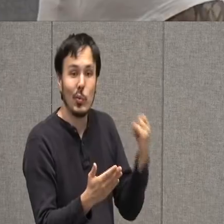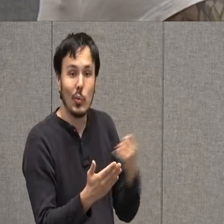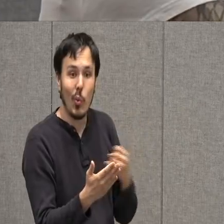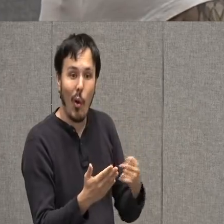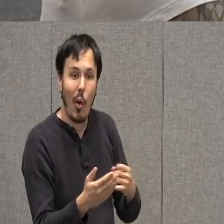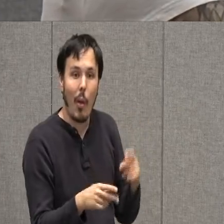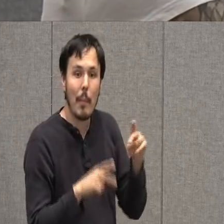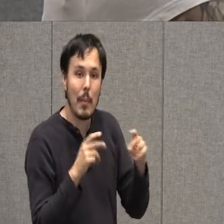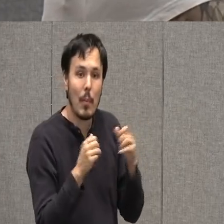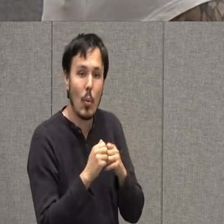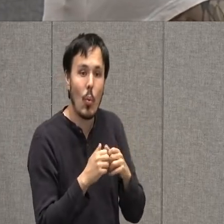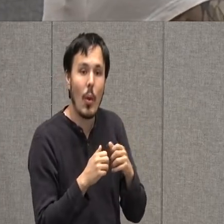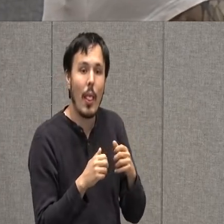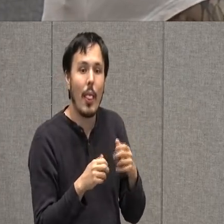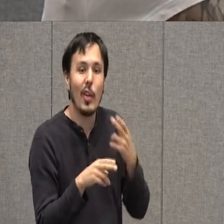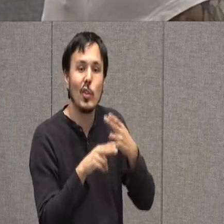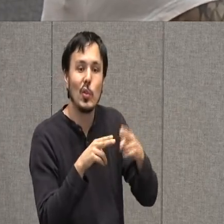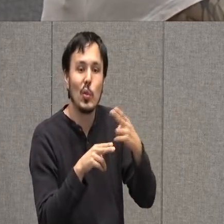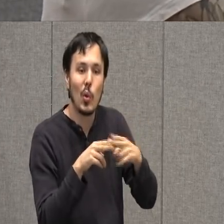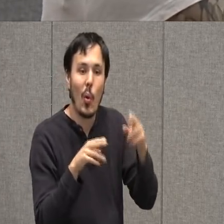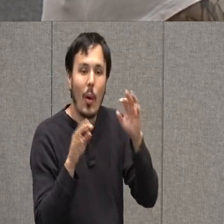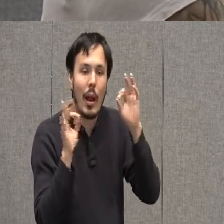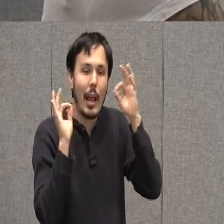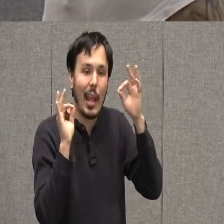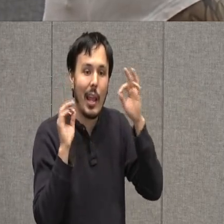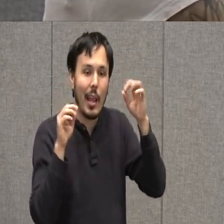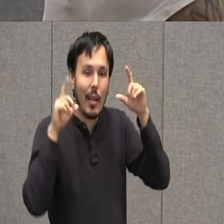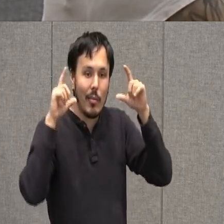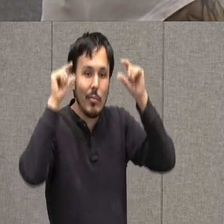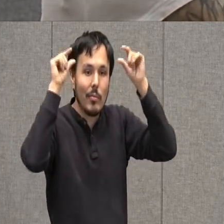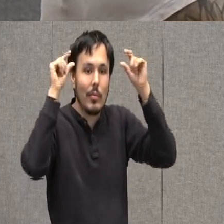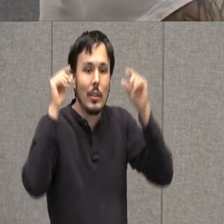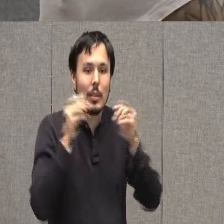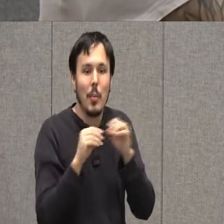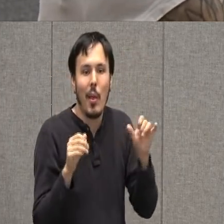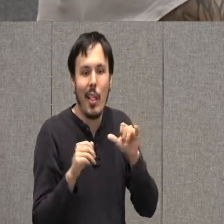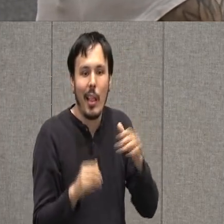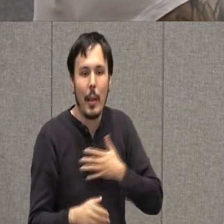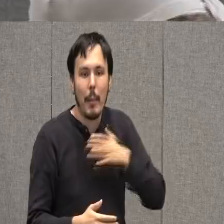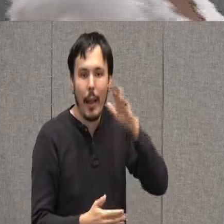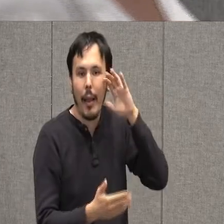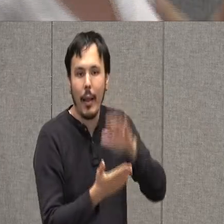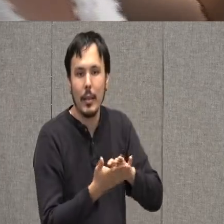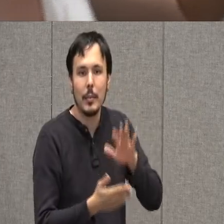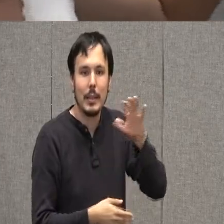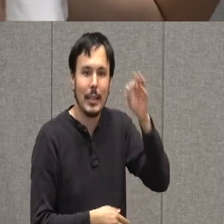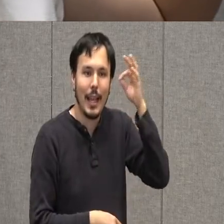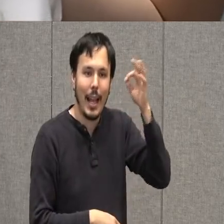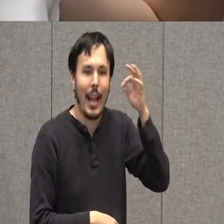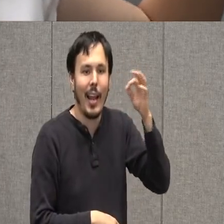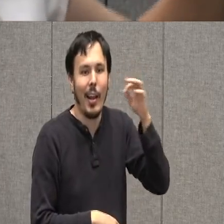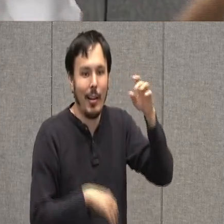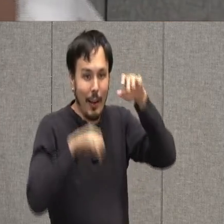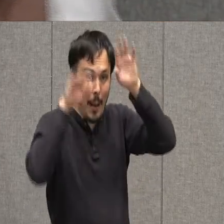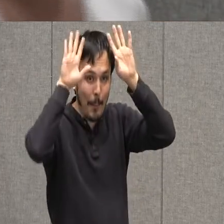and then you just kind of build up. This kind of looks like my husband with his little fuzzy head up top. So, hort hair.